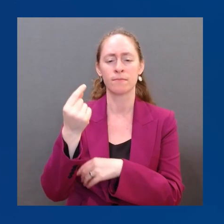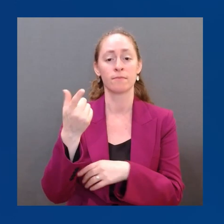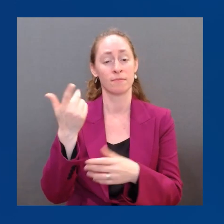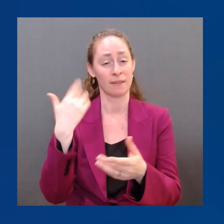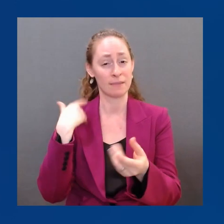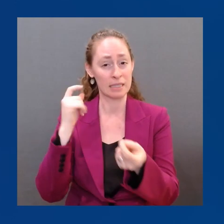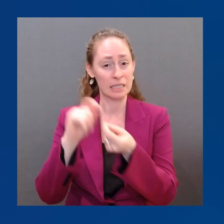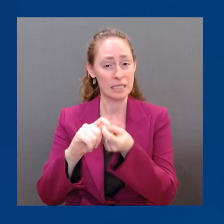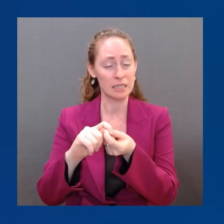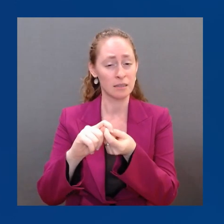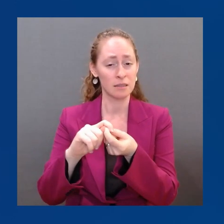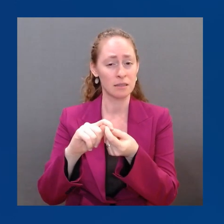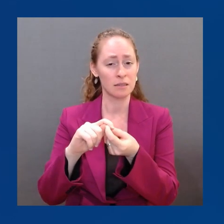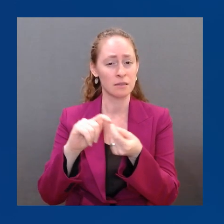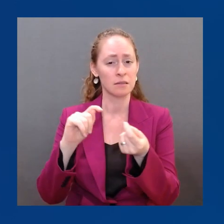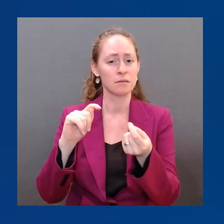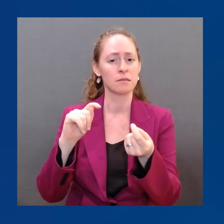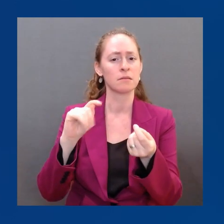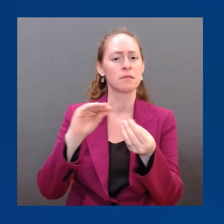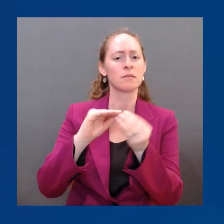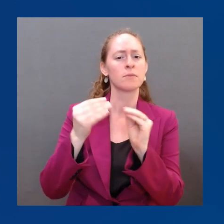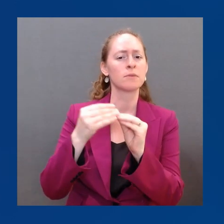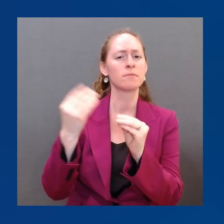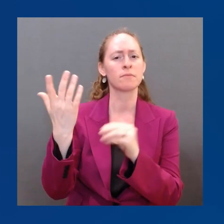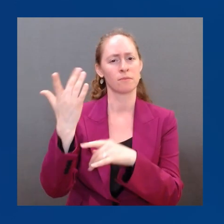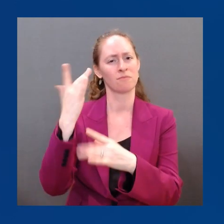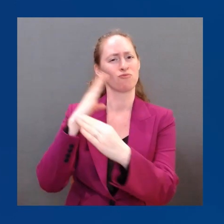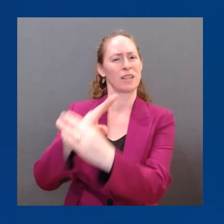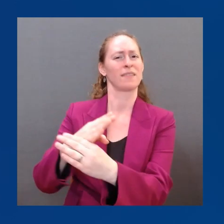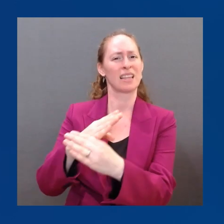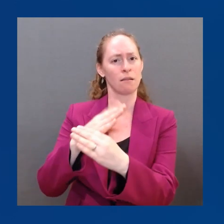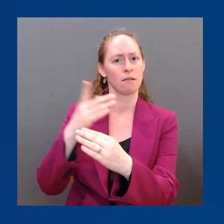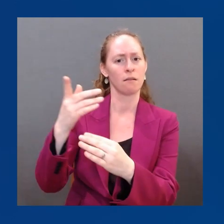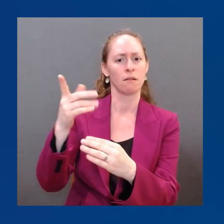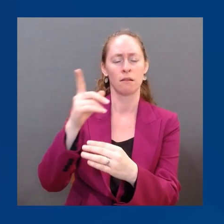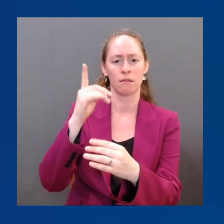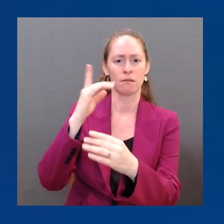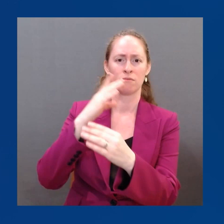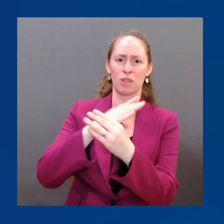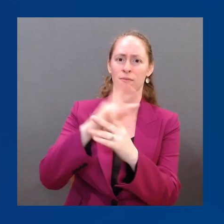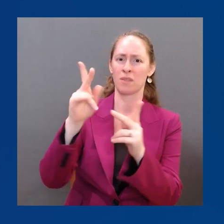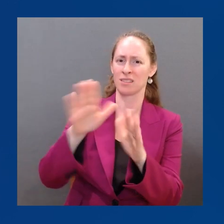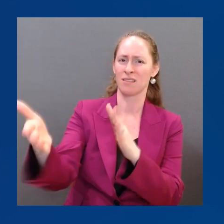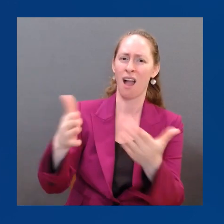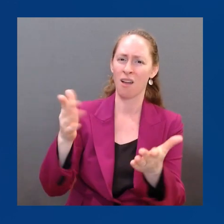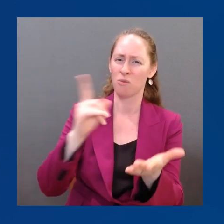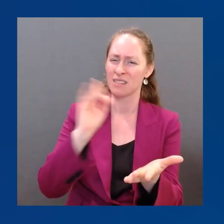there could be without the resources that you say you need in order to fight the virus? Dr. Jha: All right.